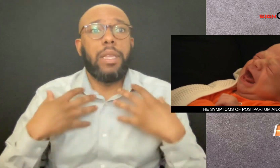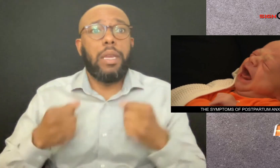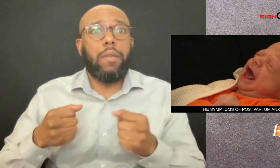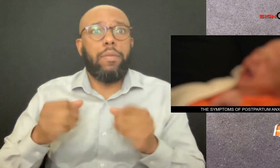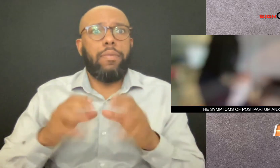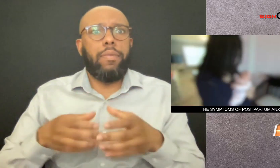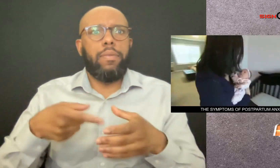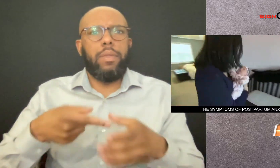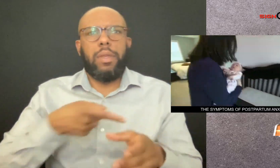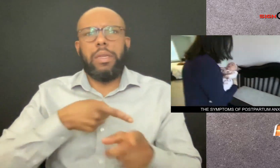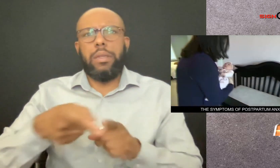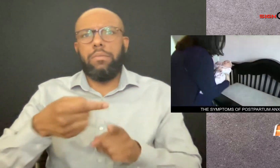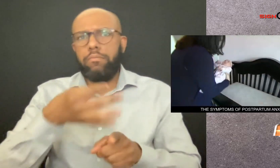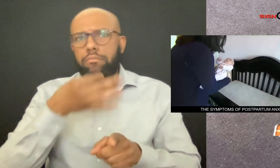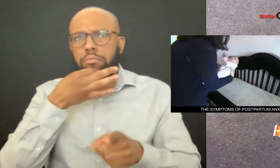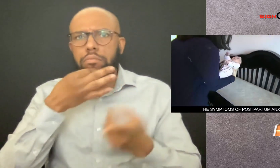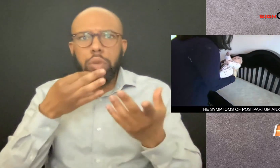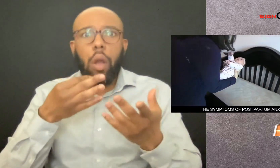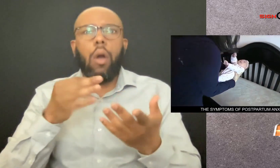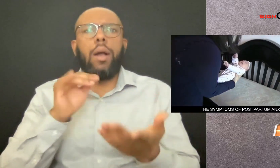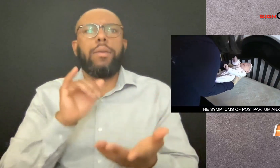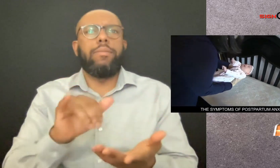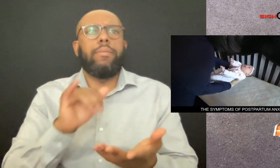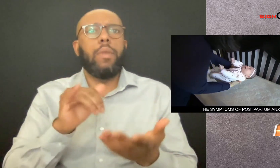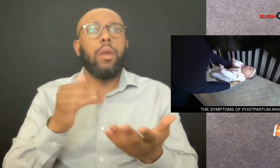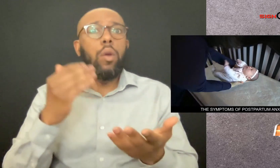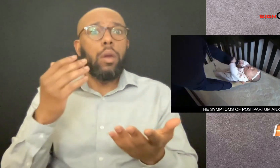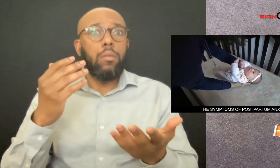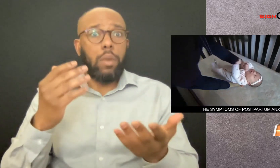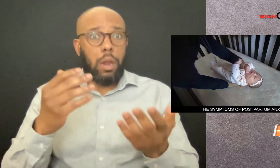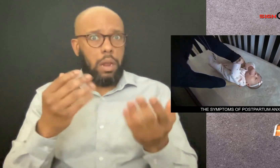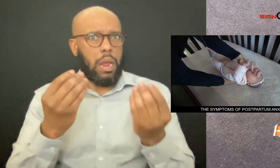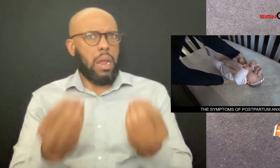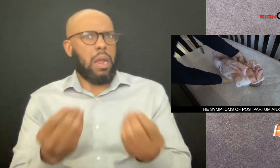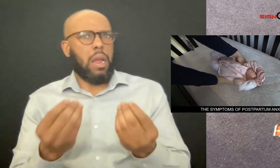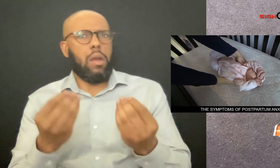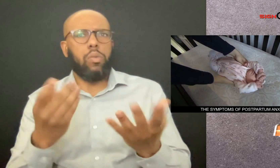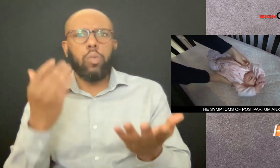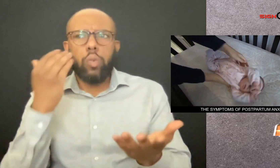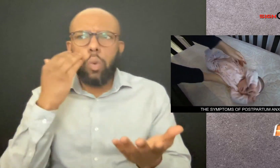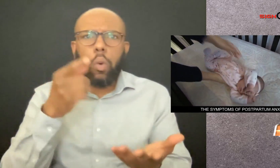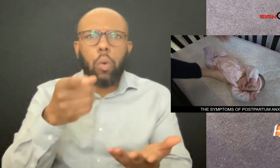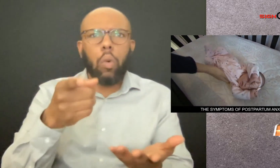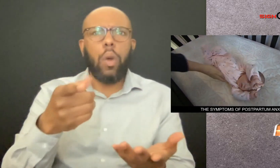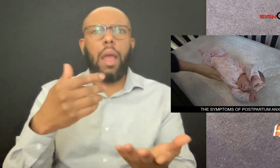It's postpartum anxiety. Health experts say here is how to know if you have this condition.